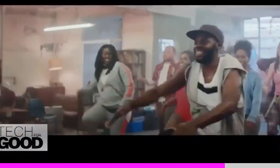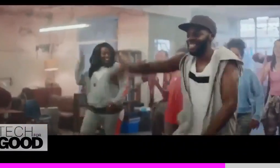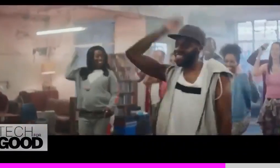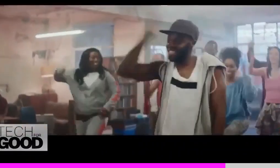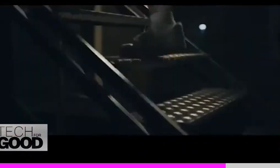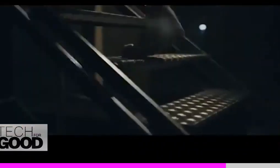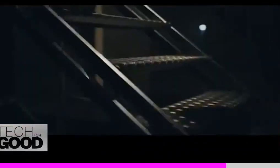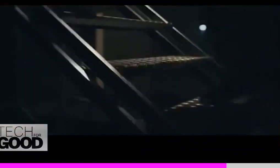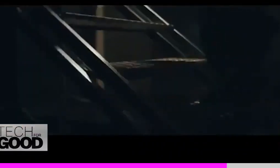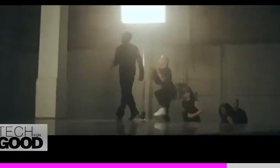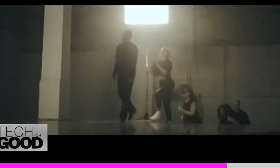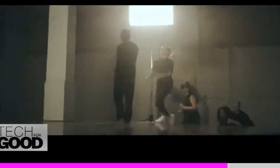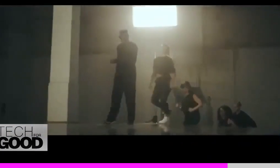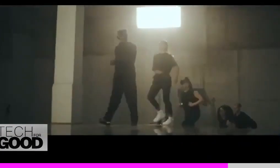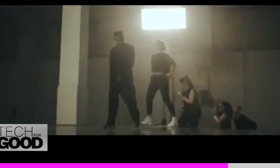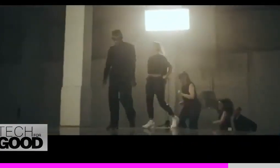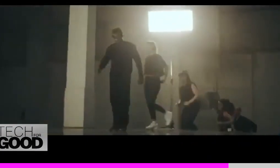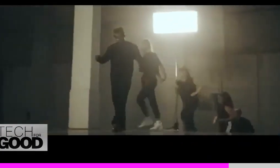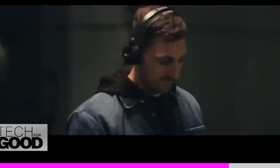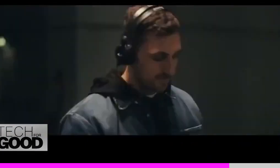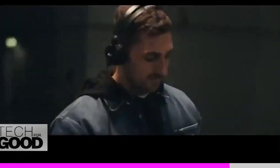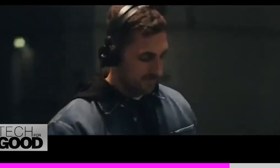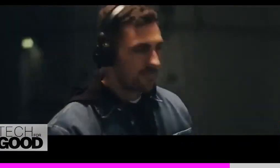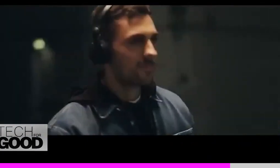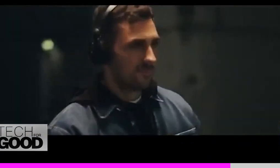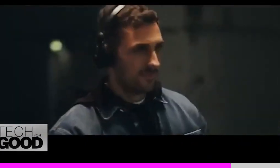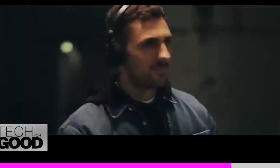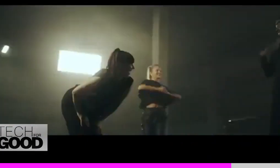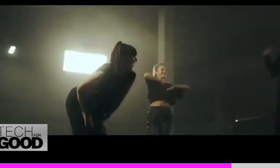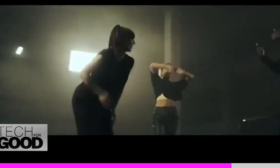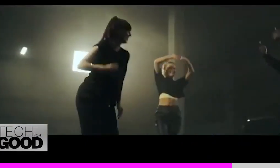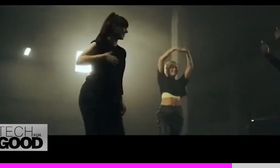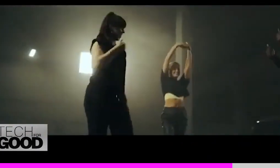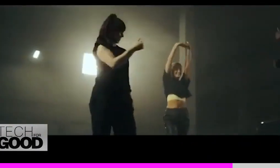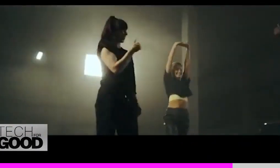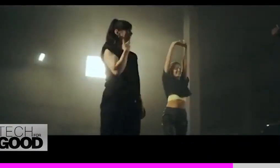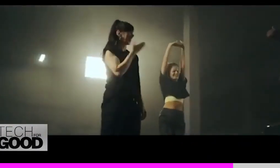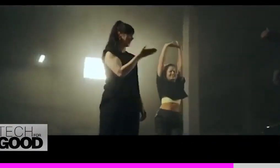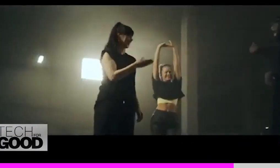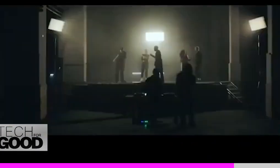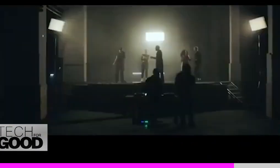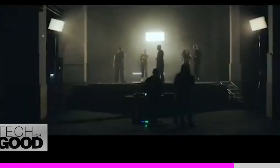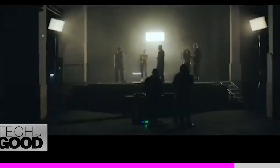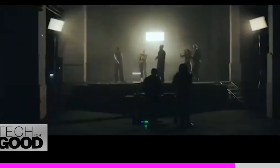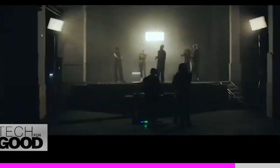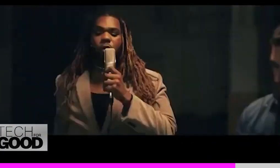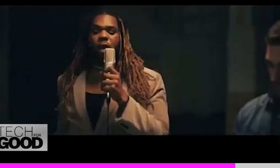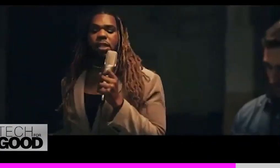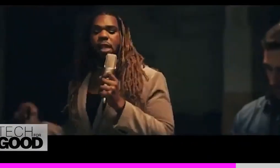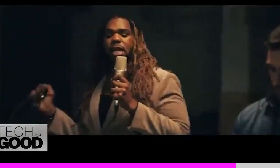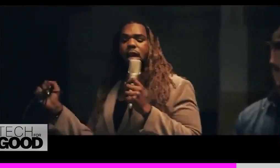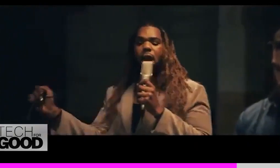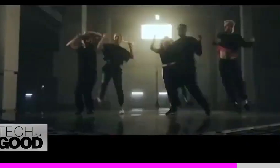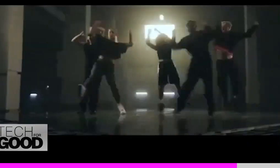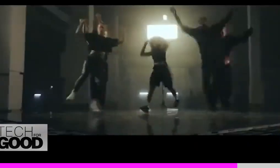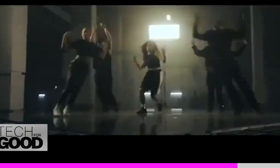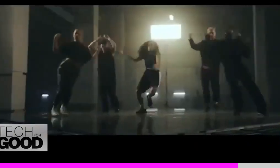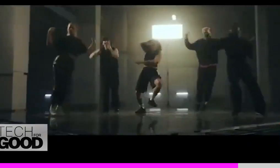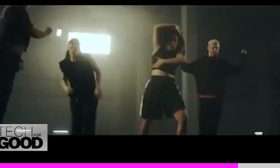and to choreograph music videos such as More Than Words by Sleepwalkers featuring MNEK.